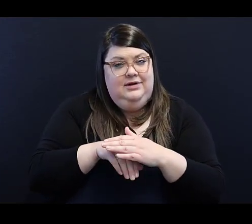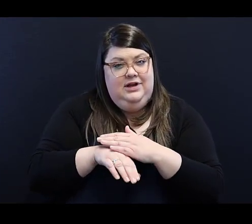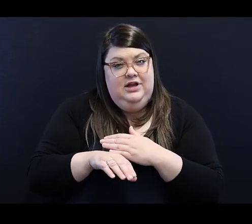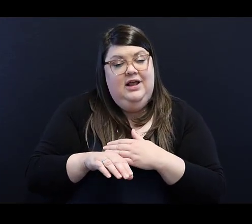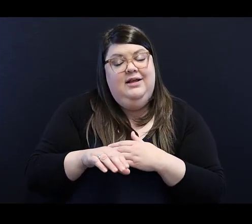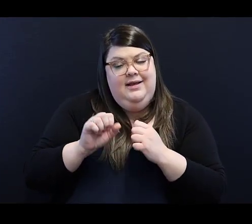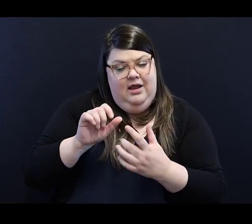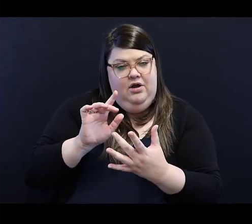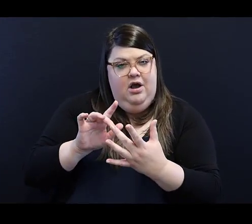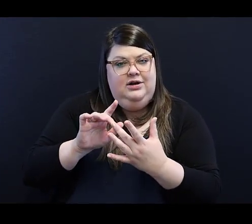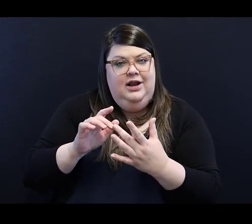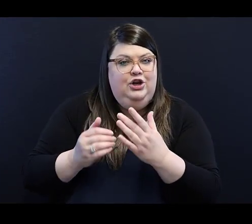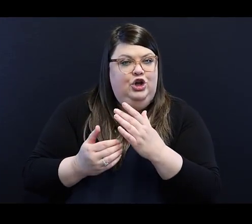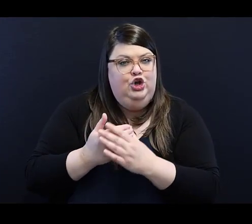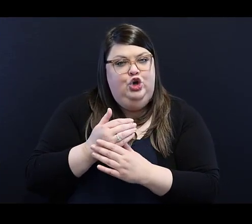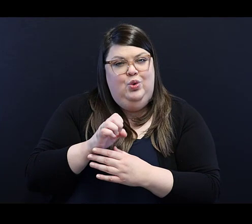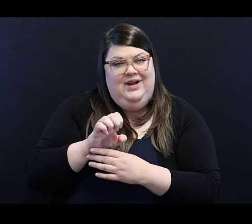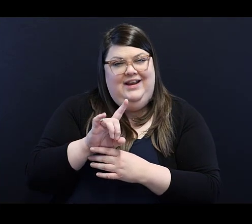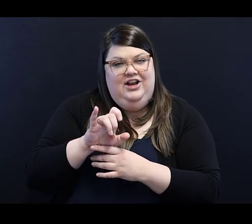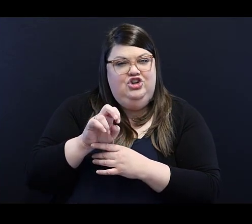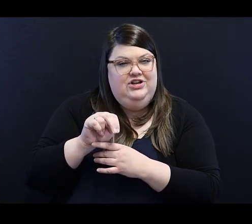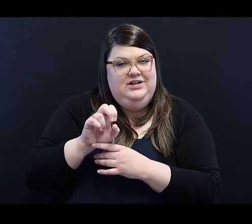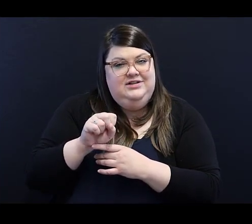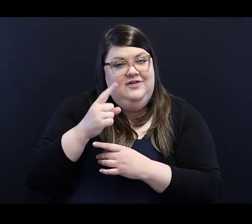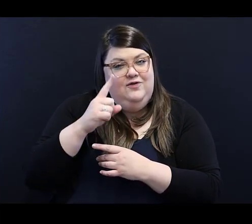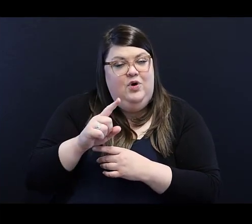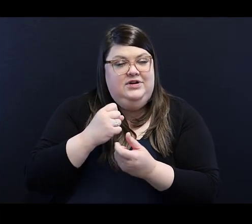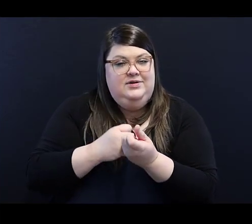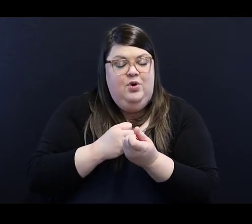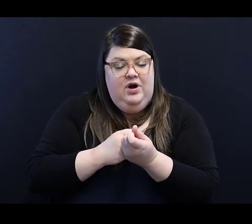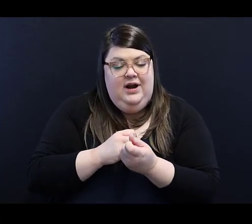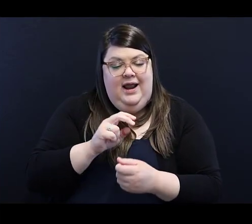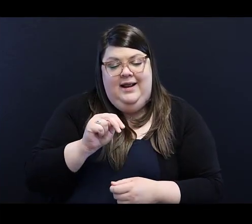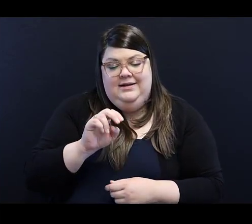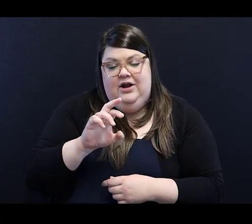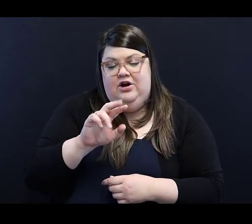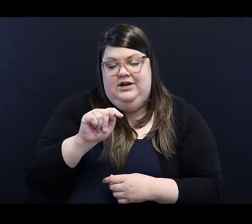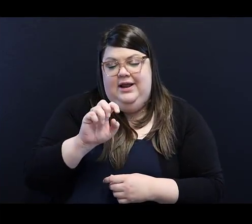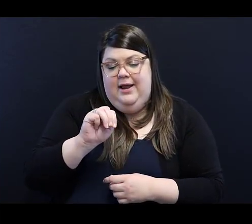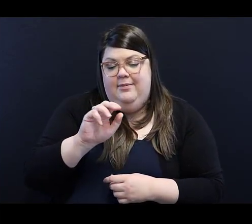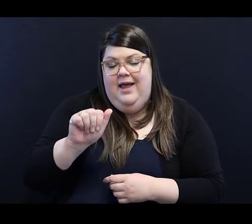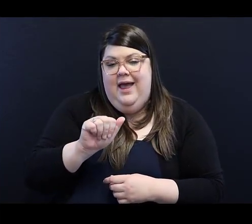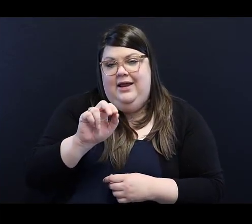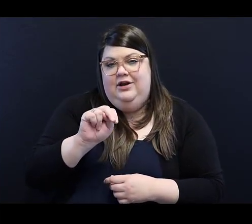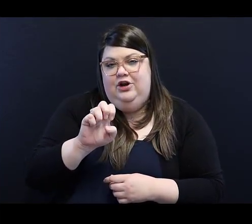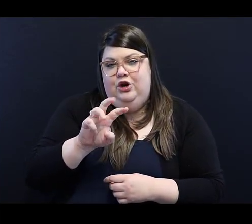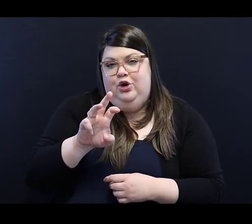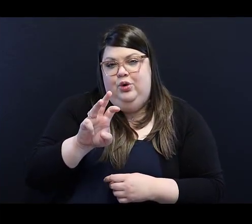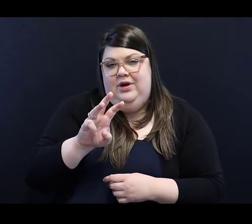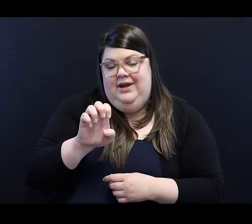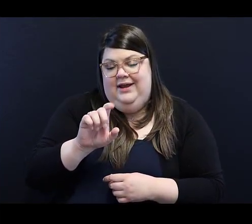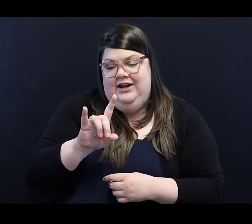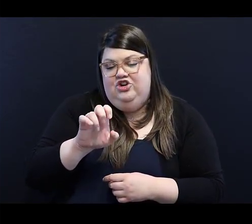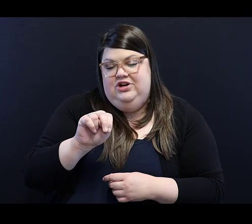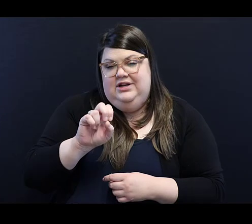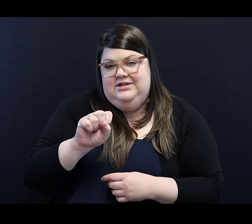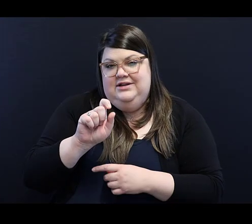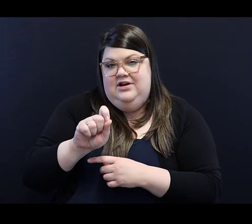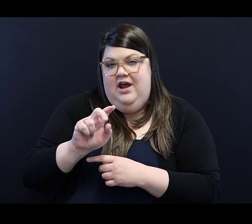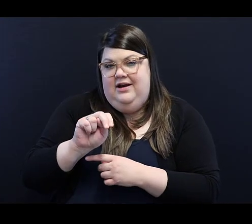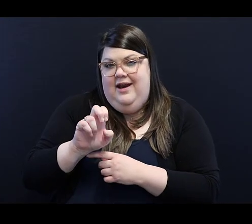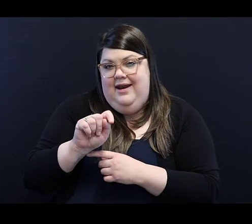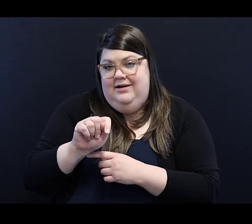may contact New Editions for support and guidance at: ncrtm@neweditions.net. Please remember to copy